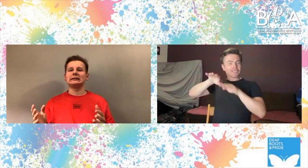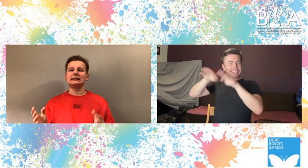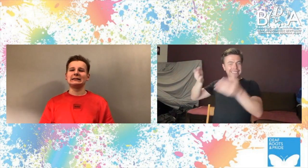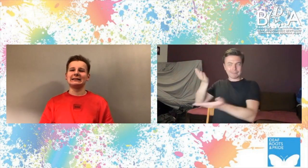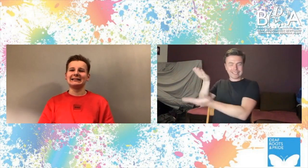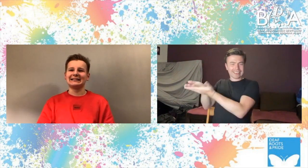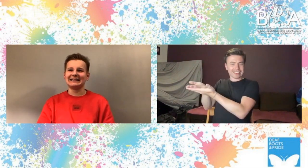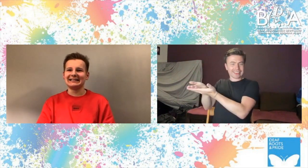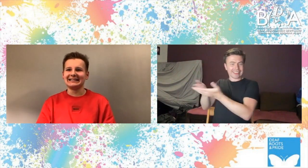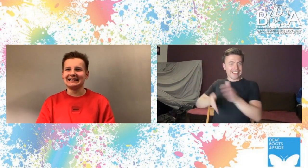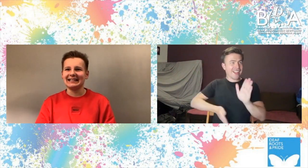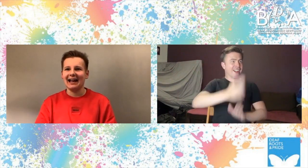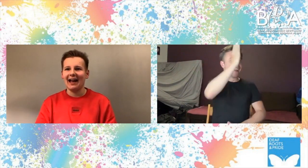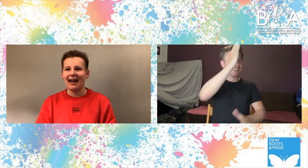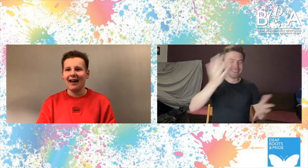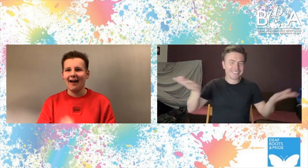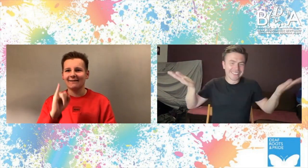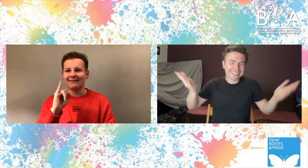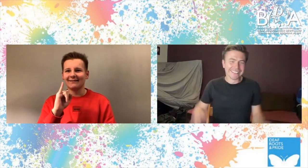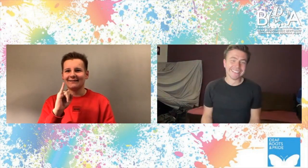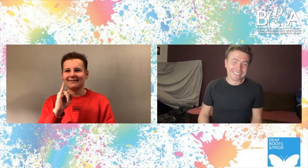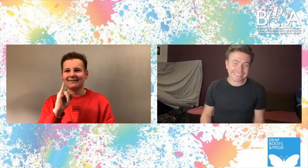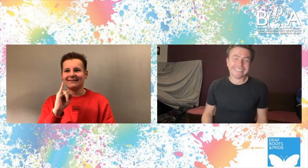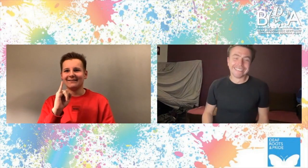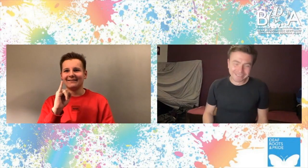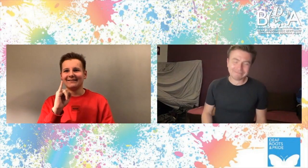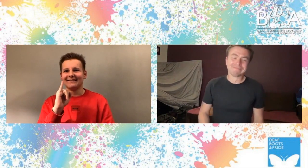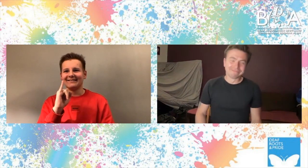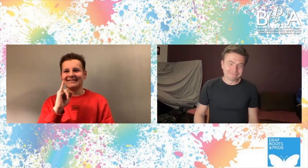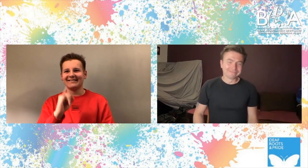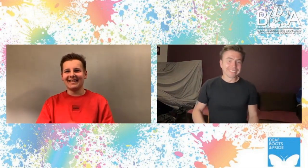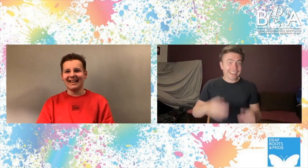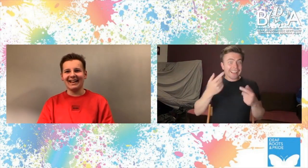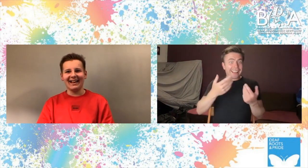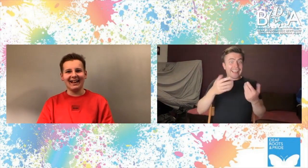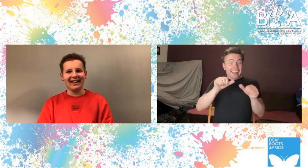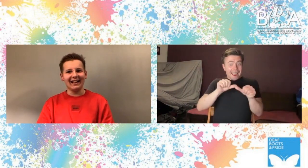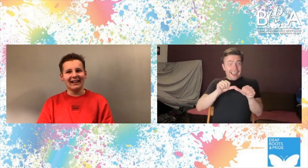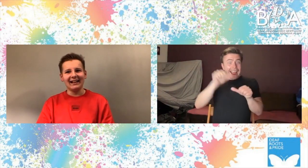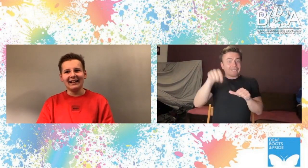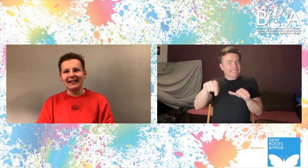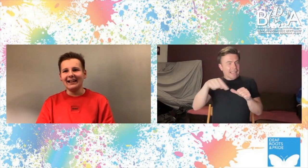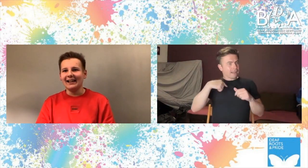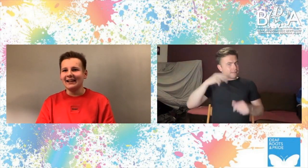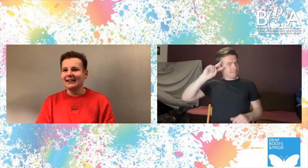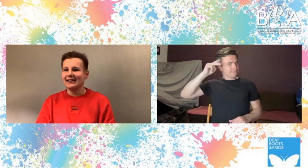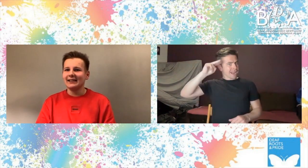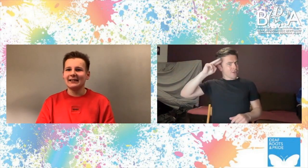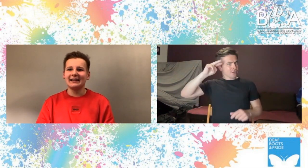When I got back, it was still on my coffee table. After that, I became